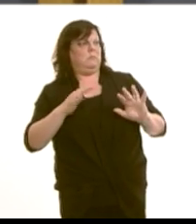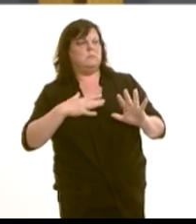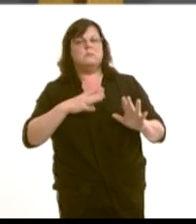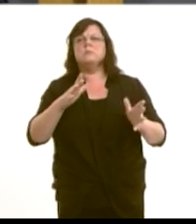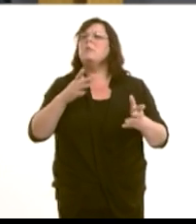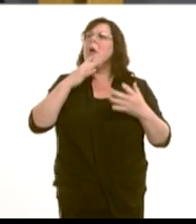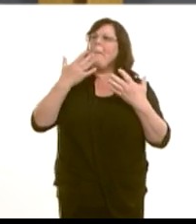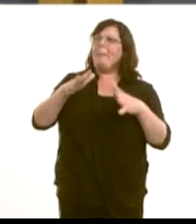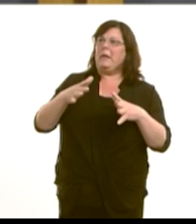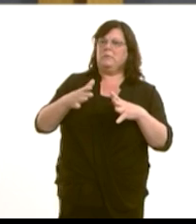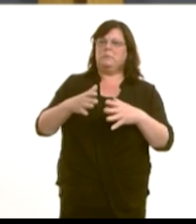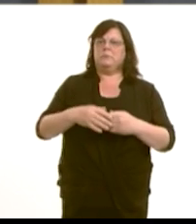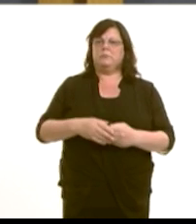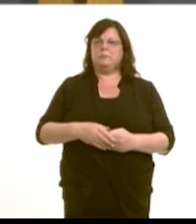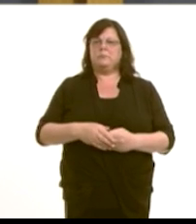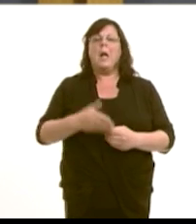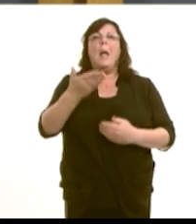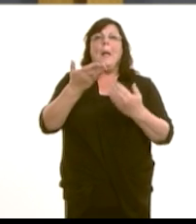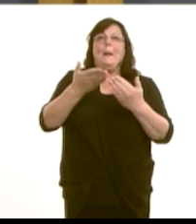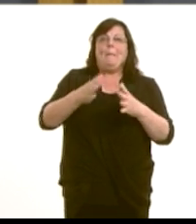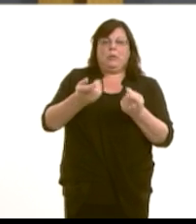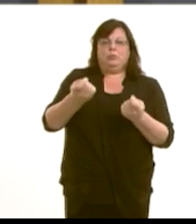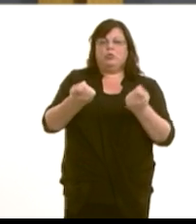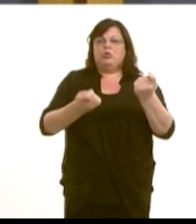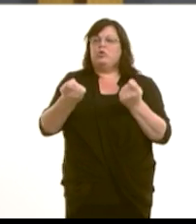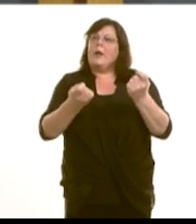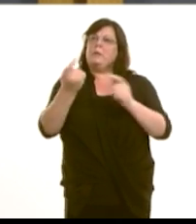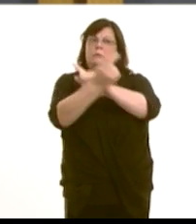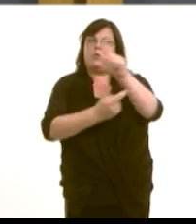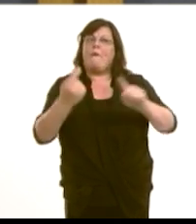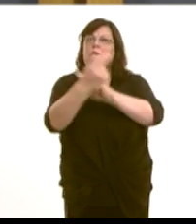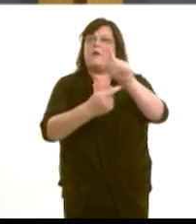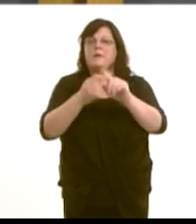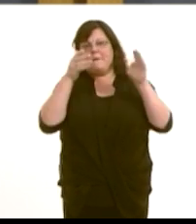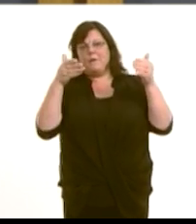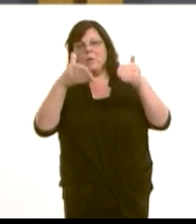Iíve just chaired a conference on the city deal. [Interruption.]